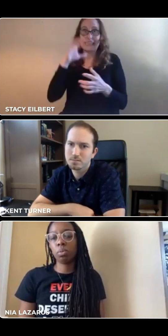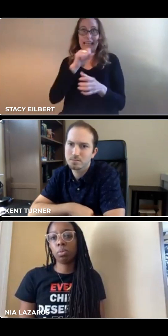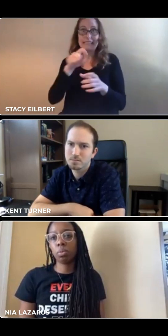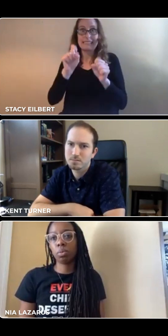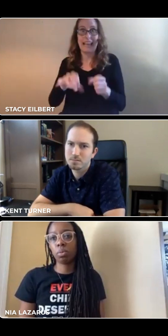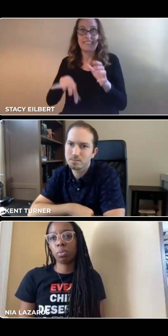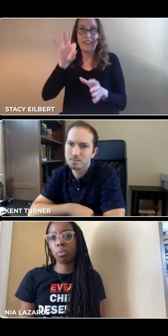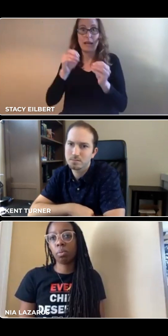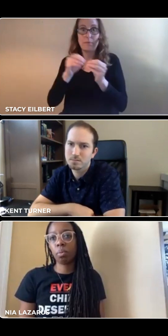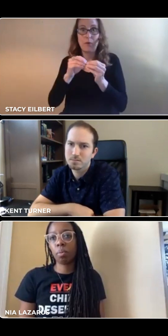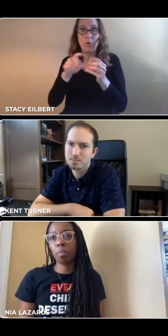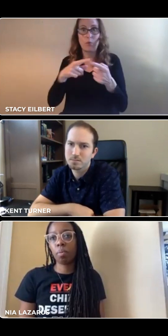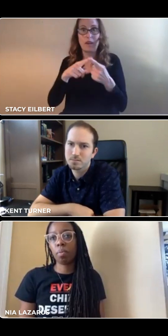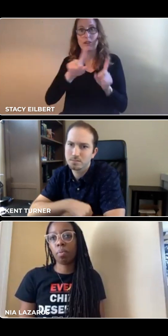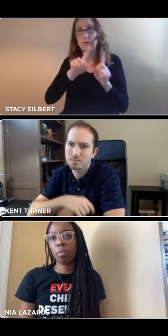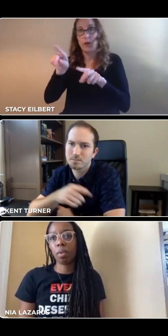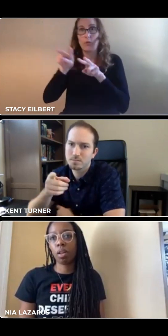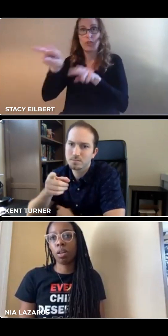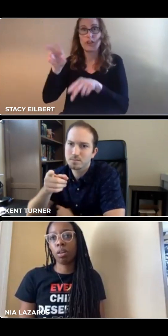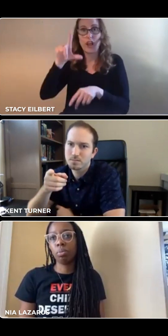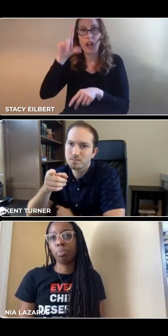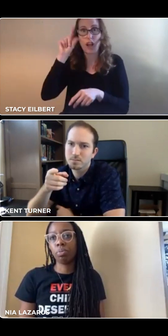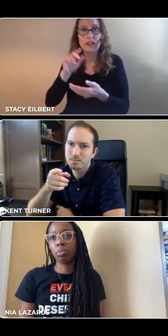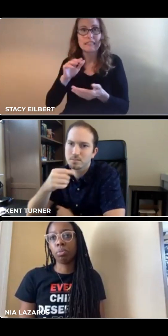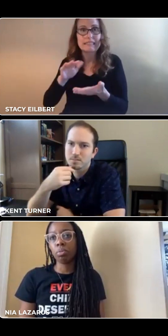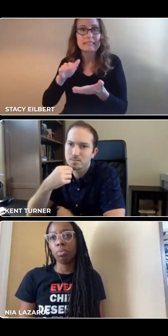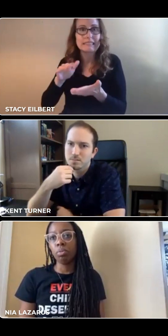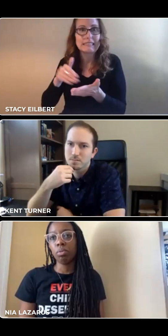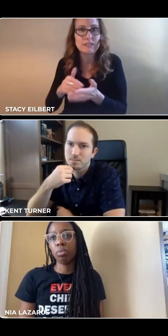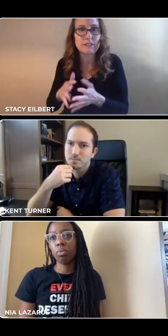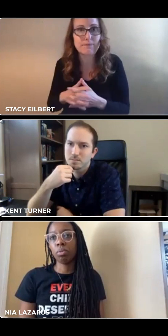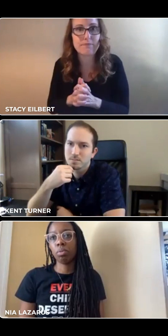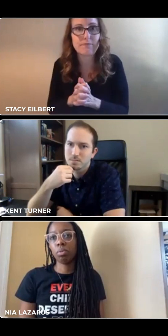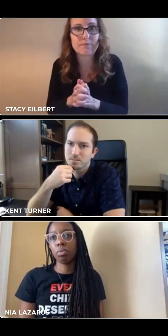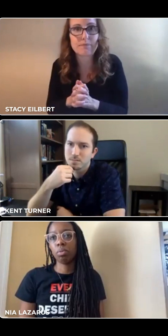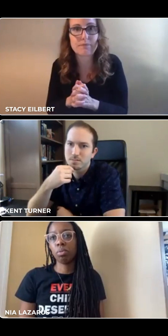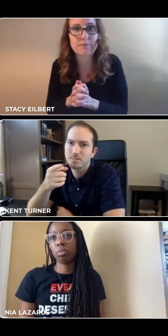I guess you can find more information when you go and look